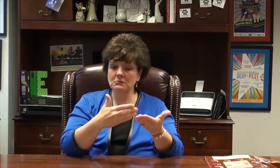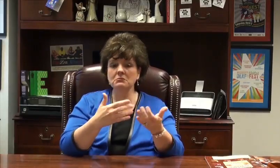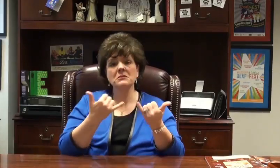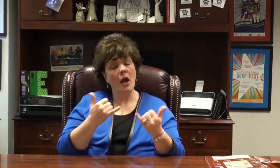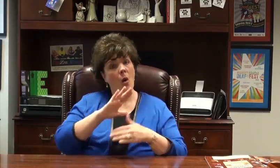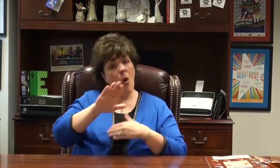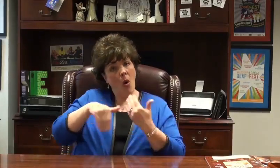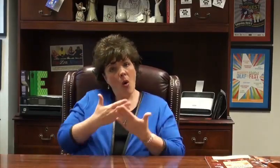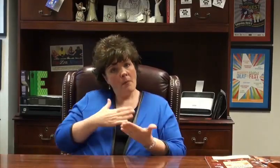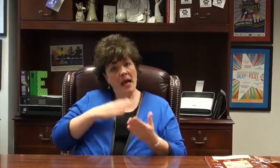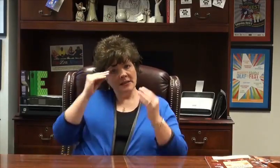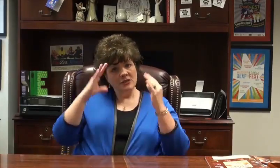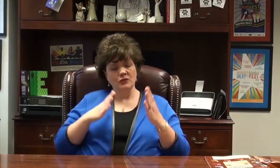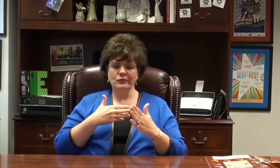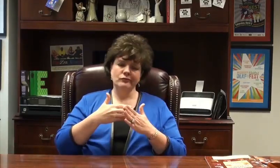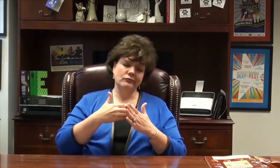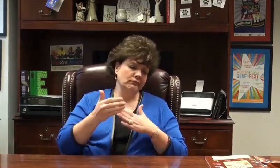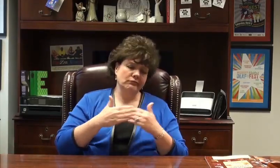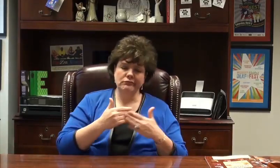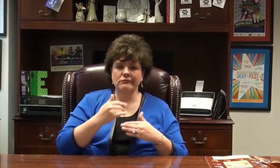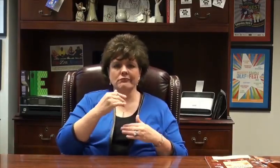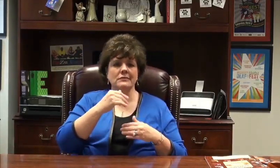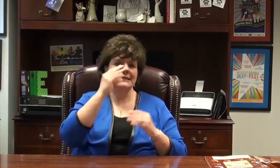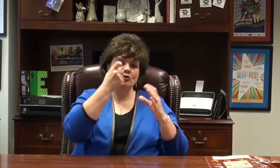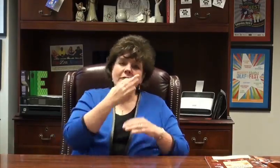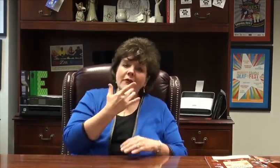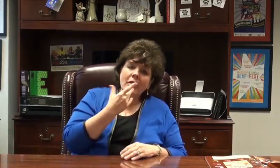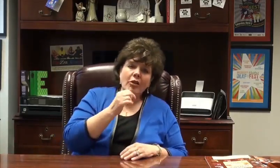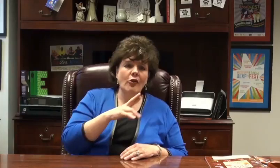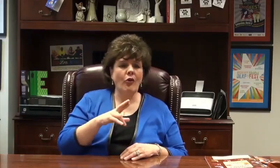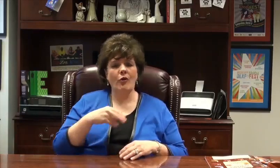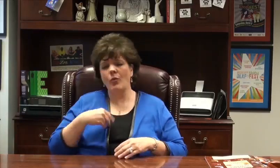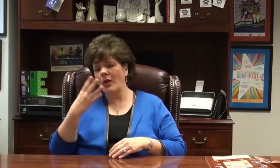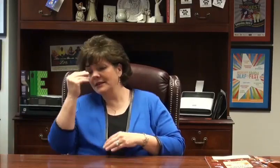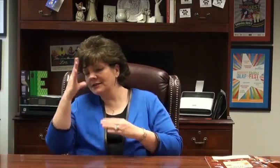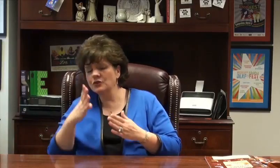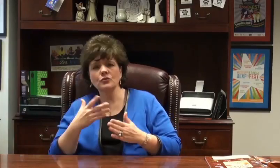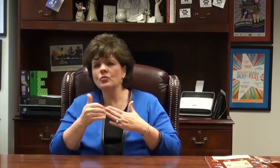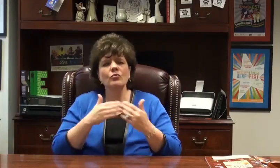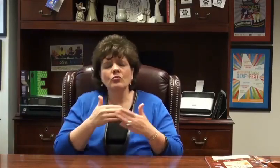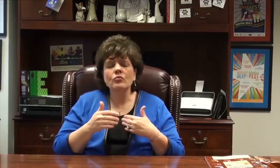It is important that all my teachers, whether they are teachers of color or white,